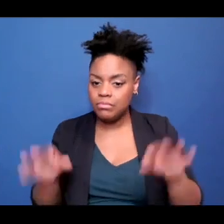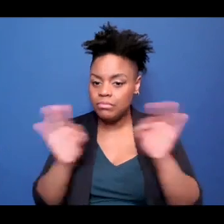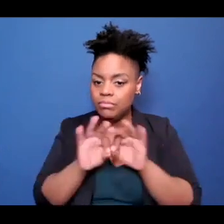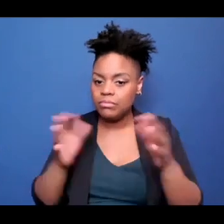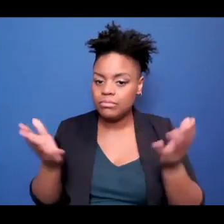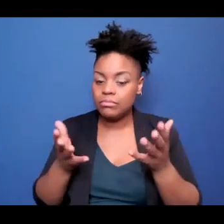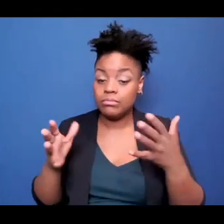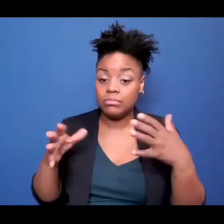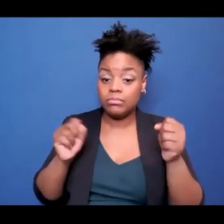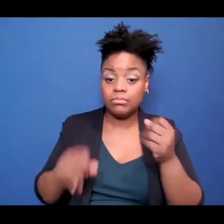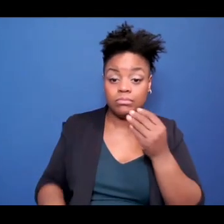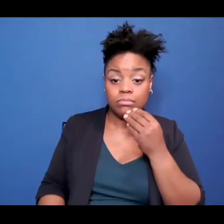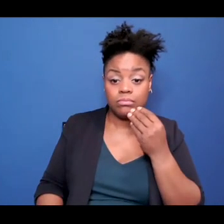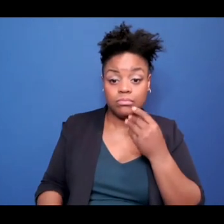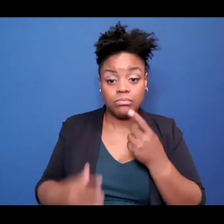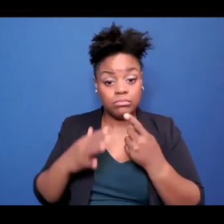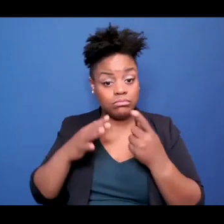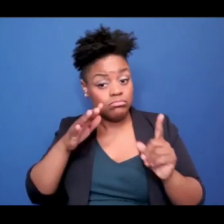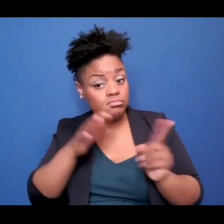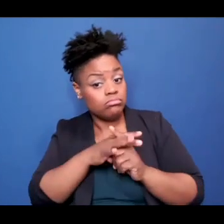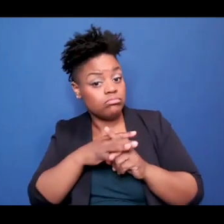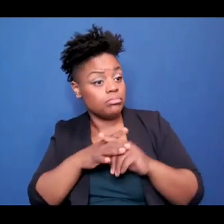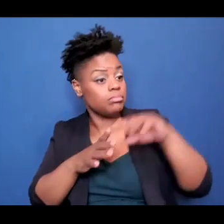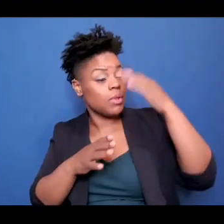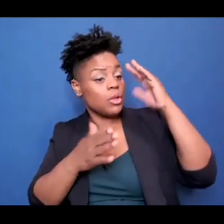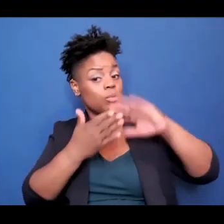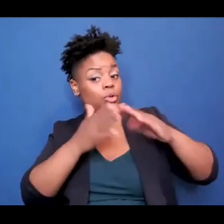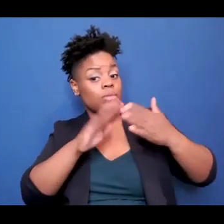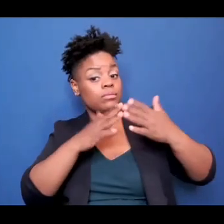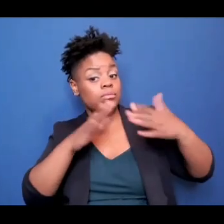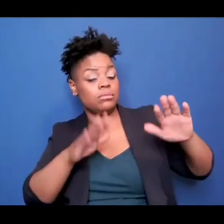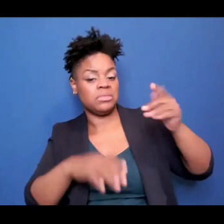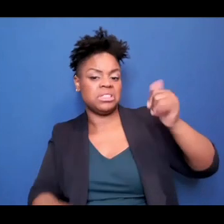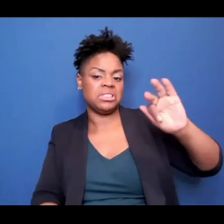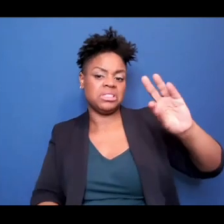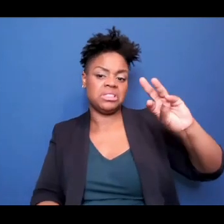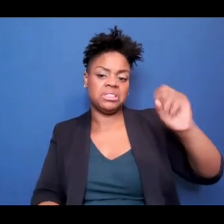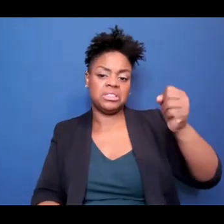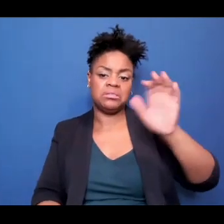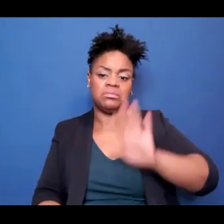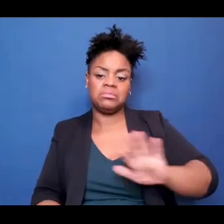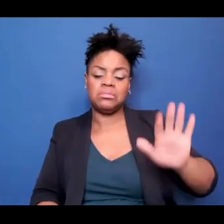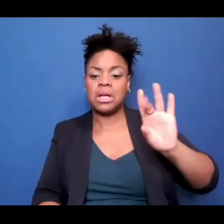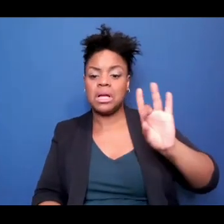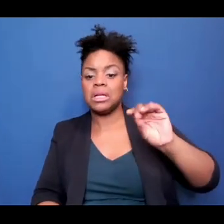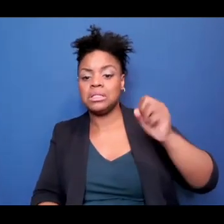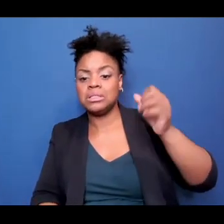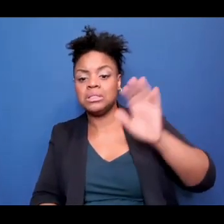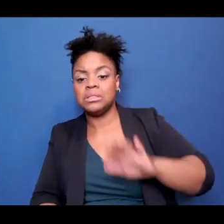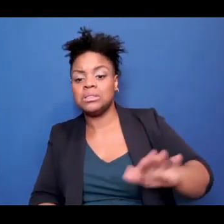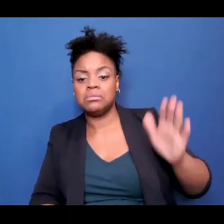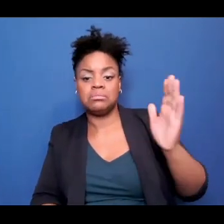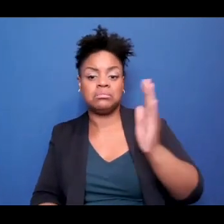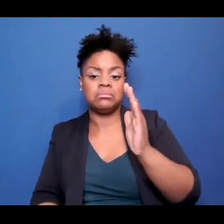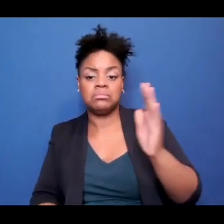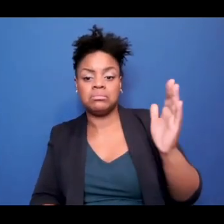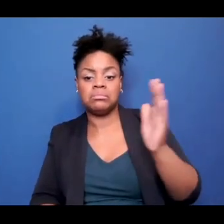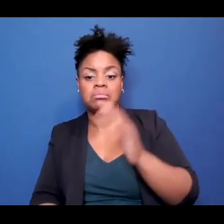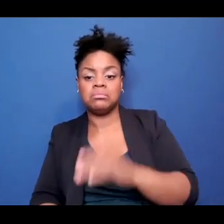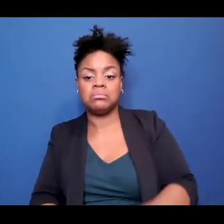CRITICALLY, AS FAST FOOD BEGAN ARRIVING IN BLACK NEIGHBORHOODS IN GREATER NUMBERS IN THE 1970S AND 1980S, COMMUNITIES